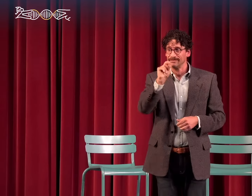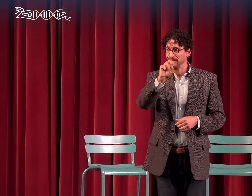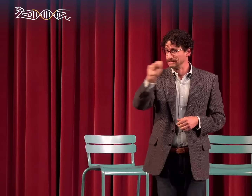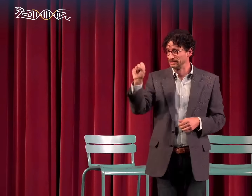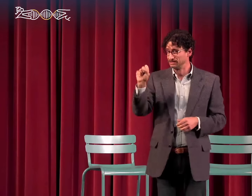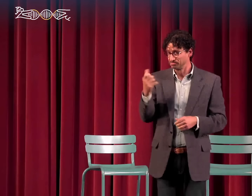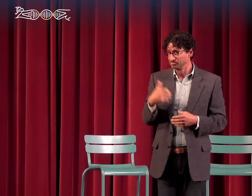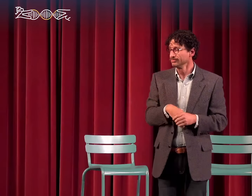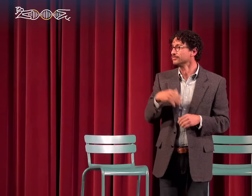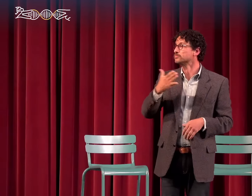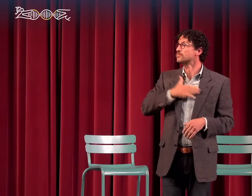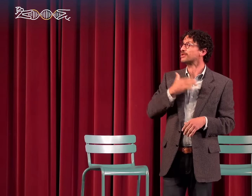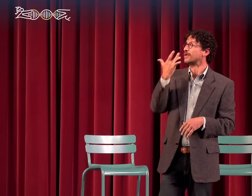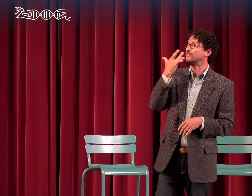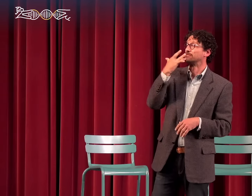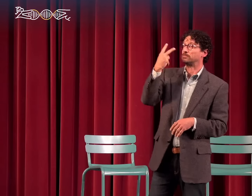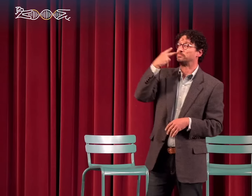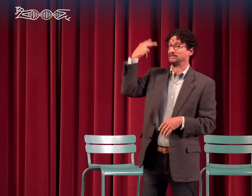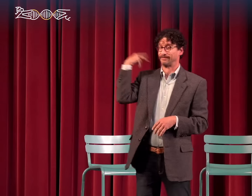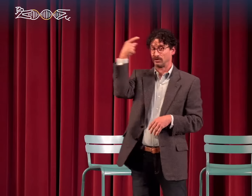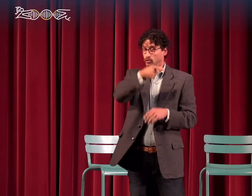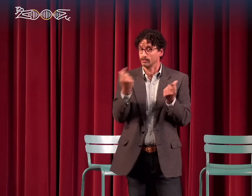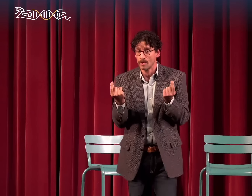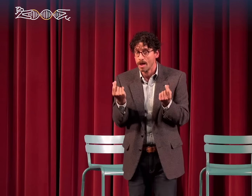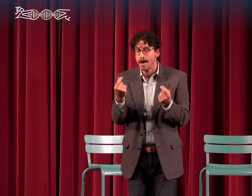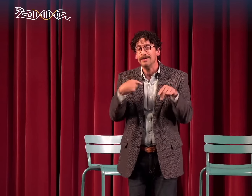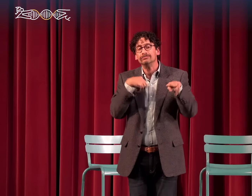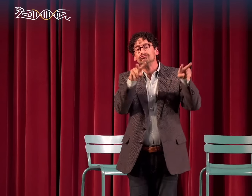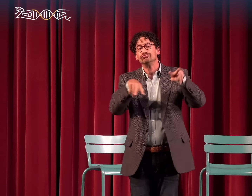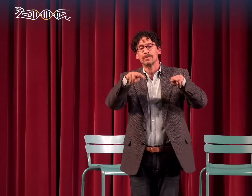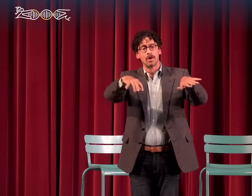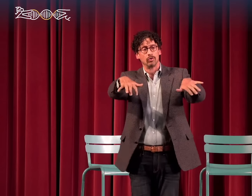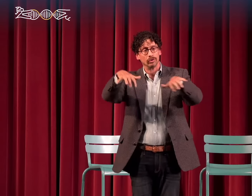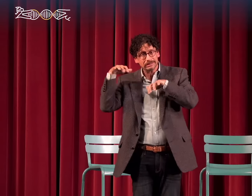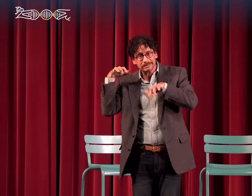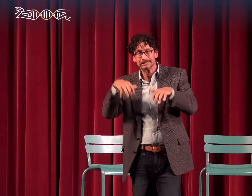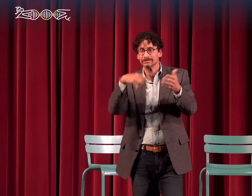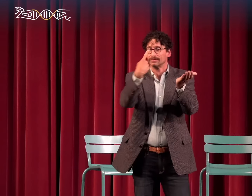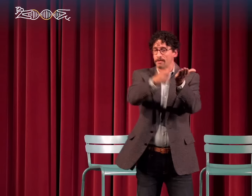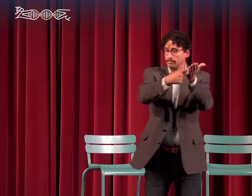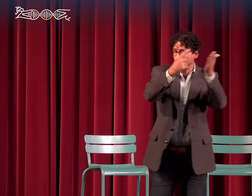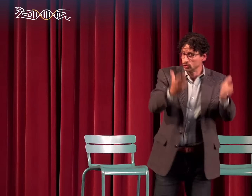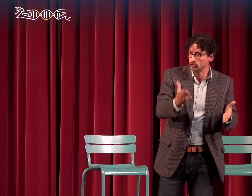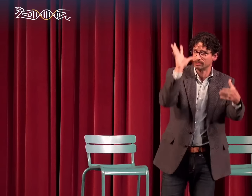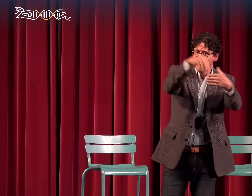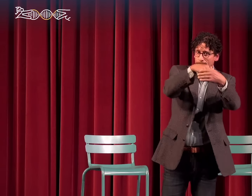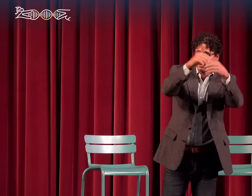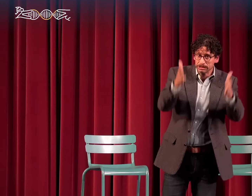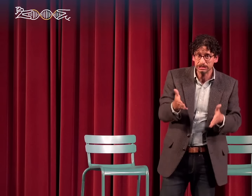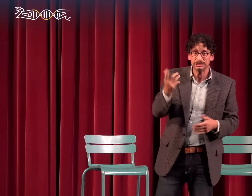And my favorite memories of that evening were observing audience debaters,